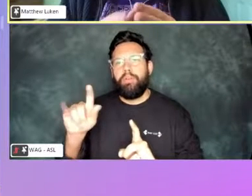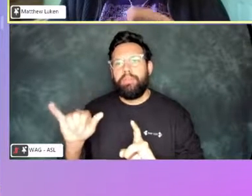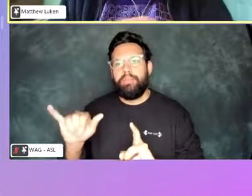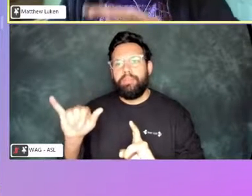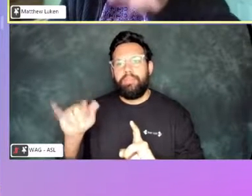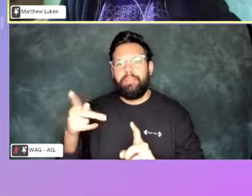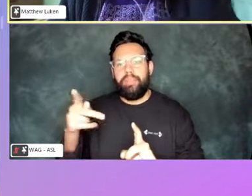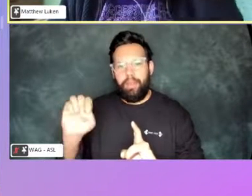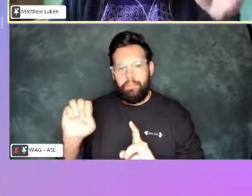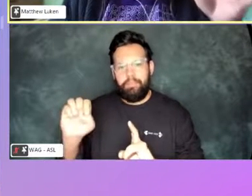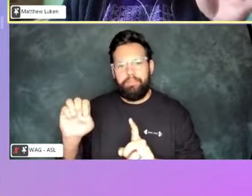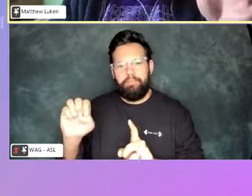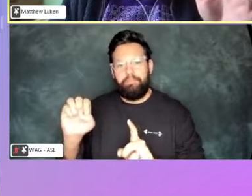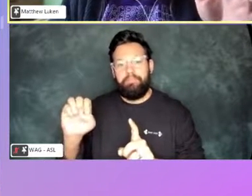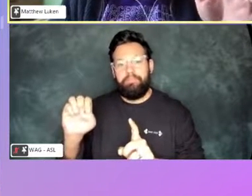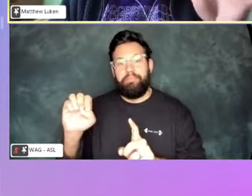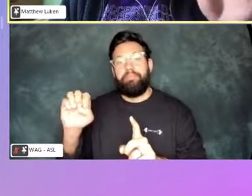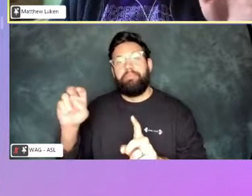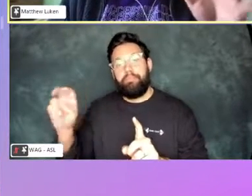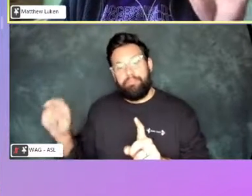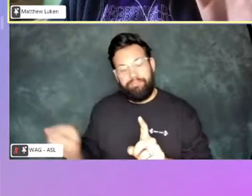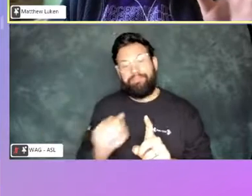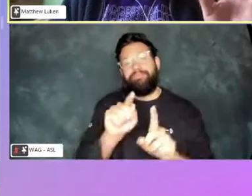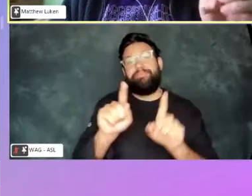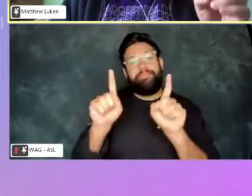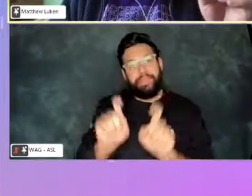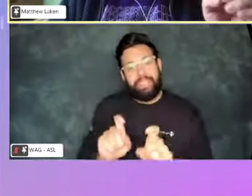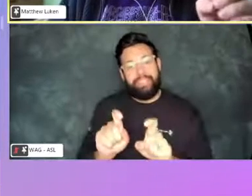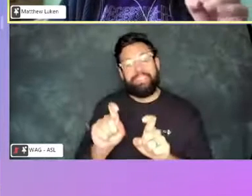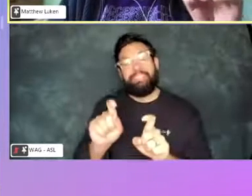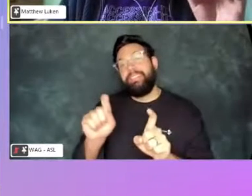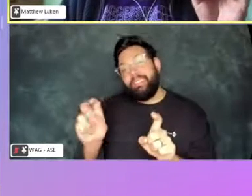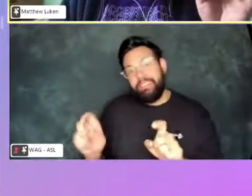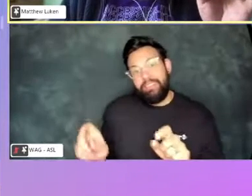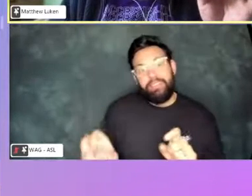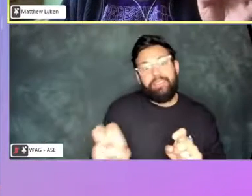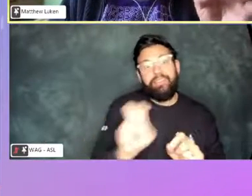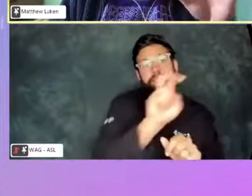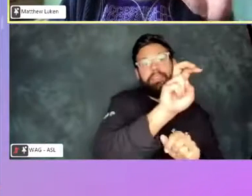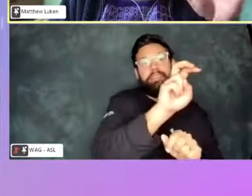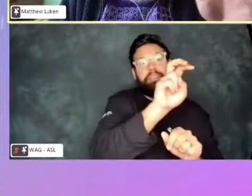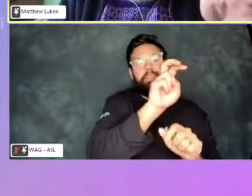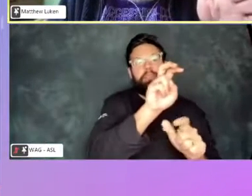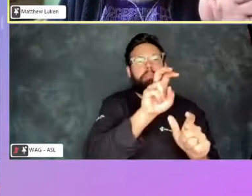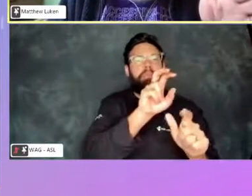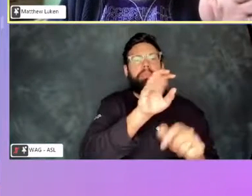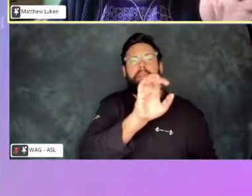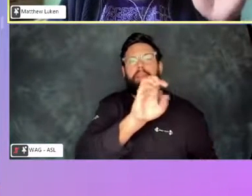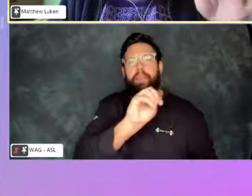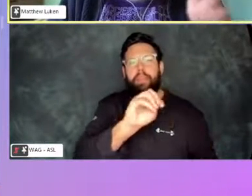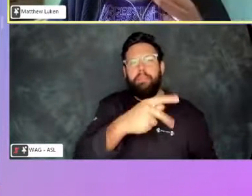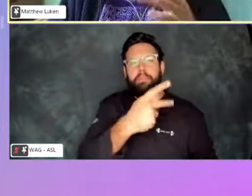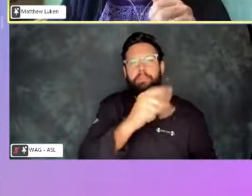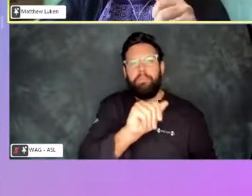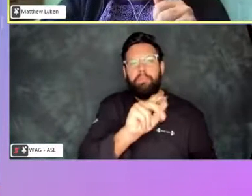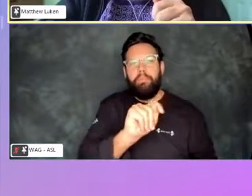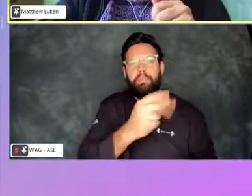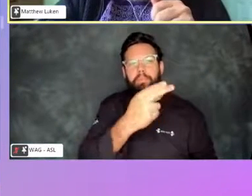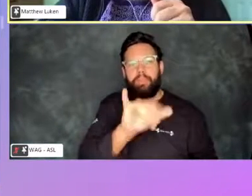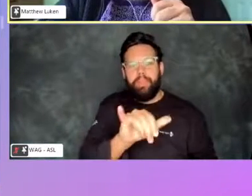are going to start to make a prototype to then start testing, which is the middle intersection. And then, going